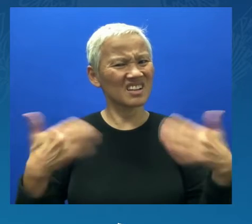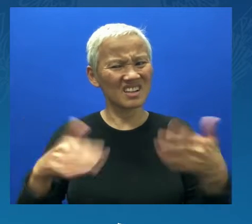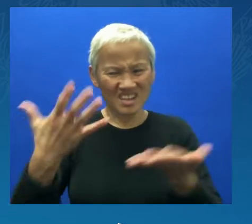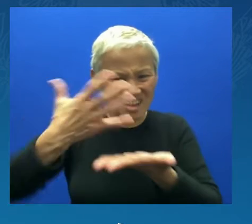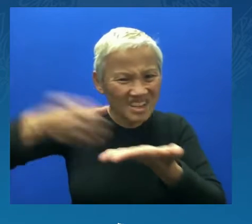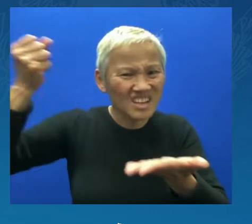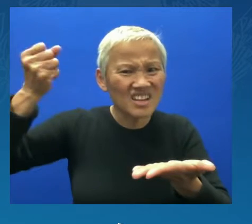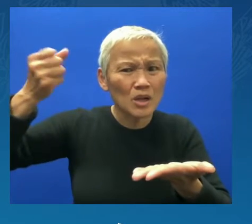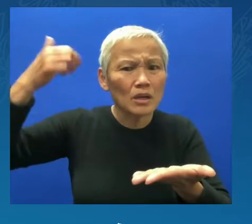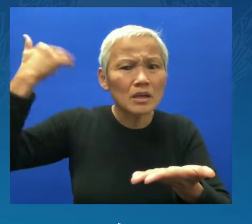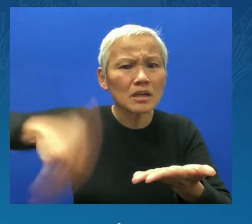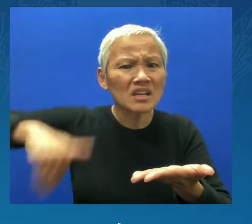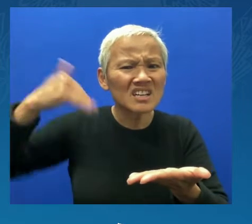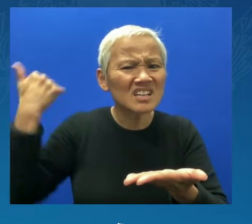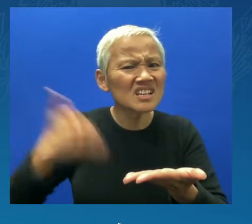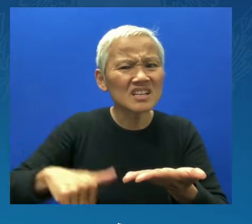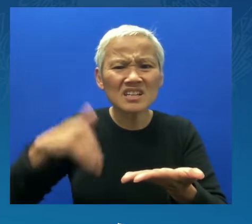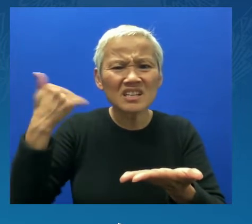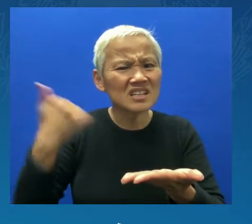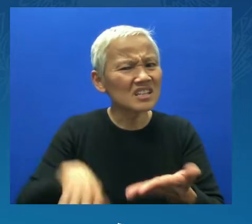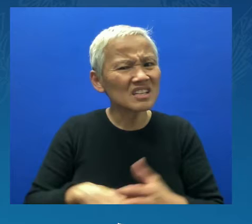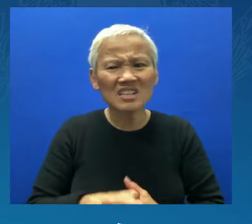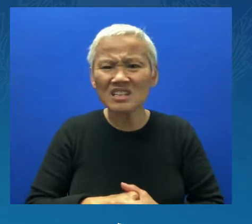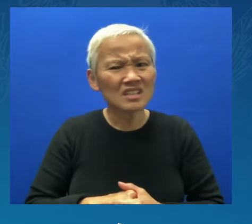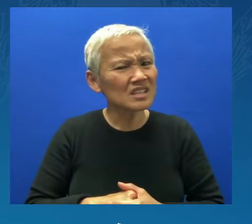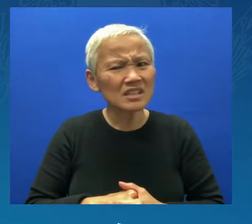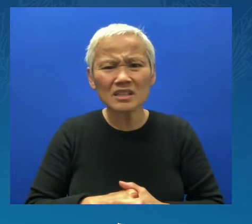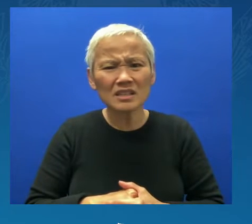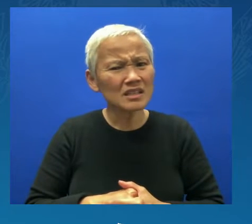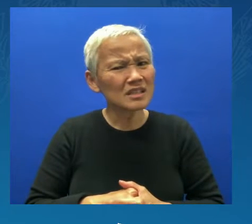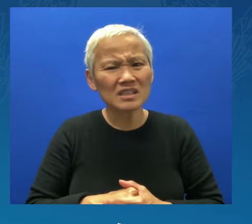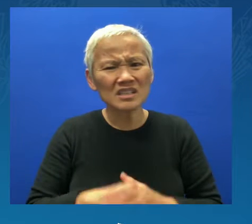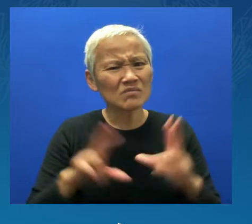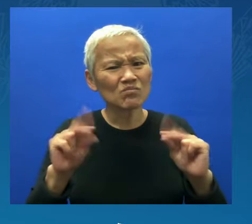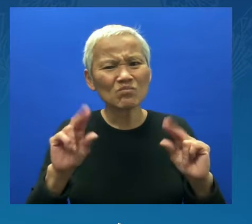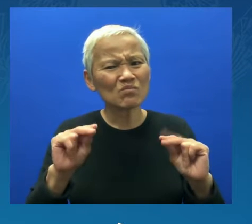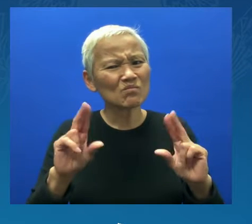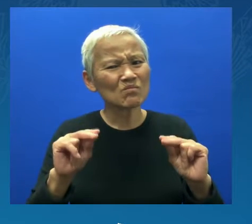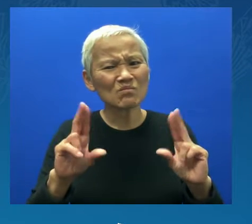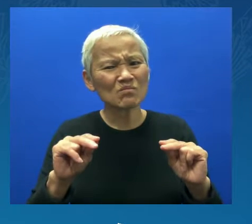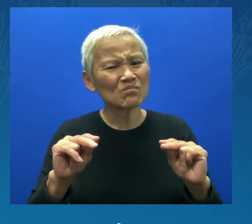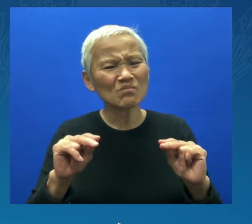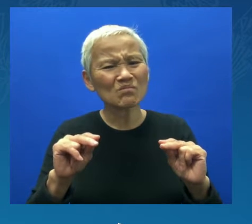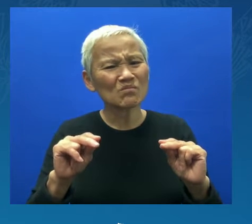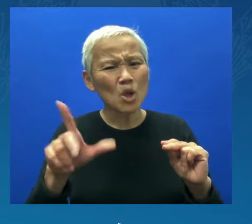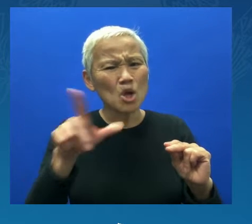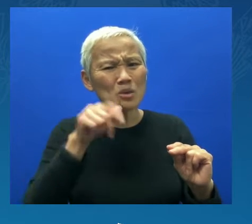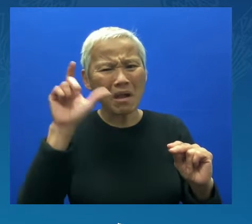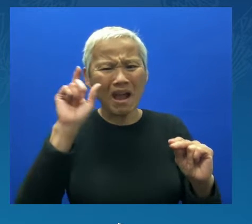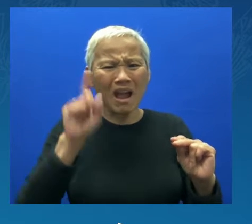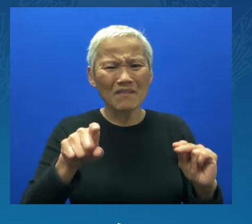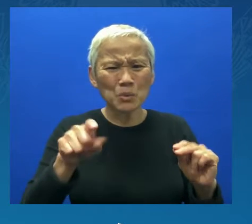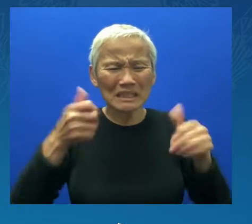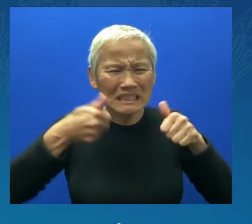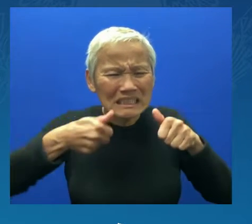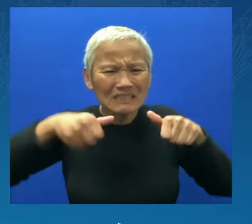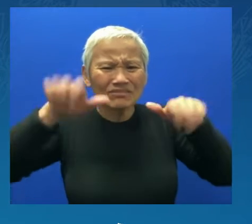One does not have to give up their faith or deeply held beliefs --